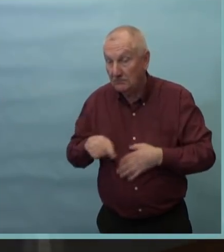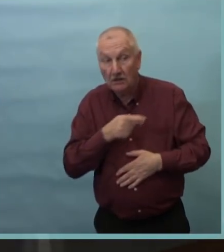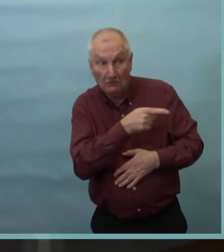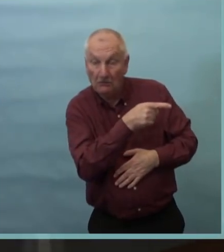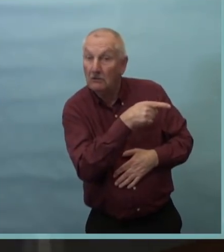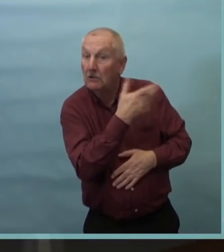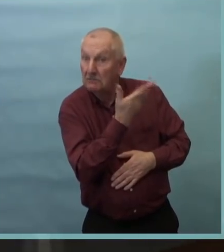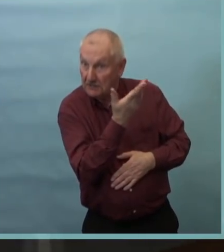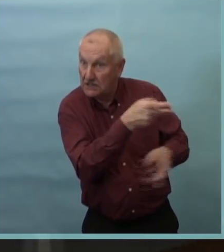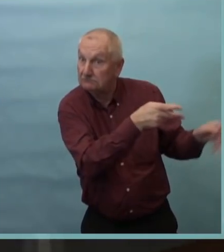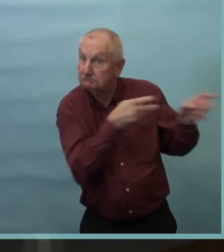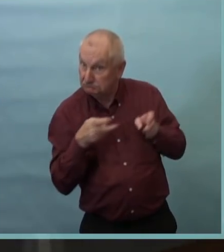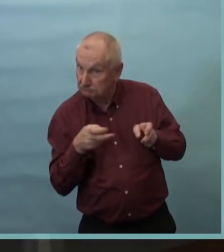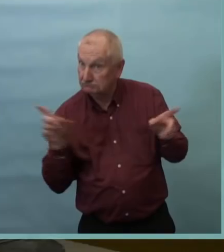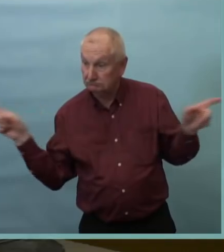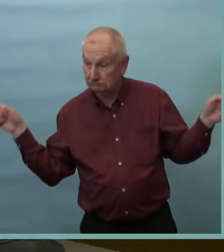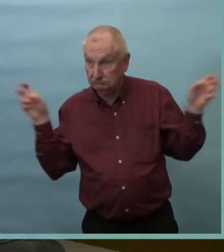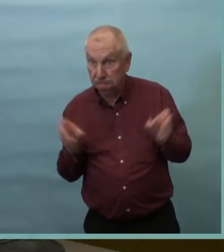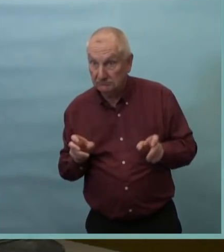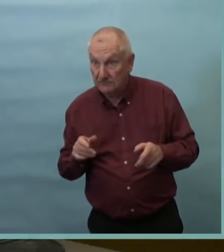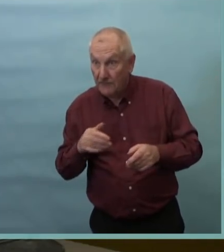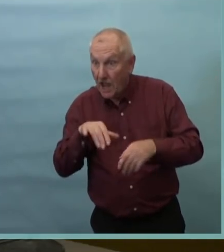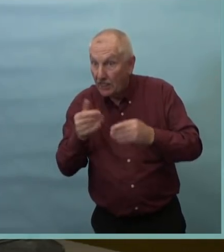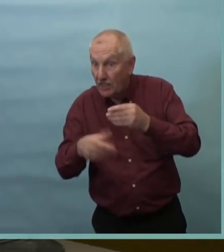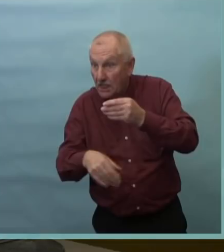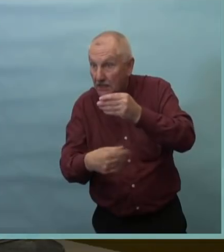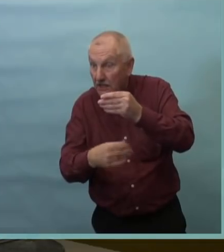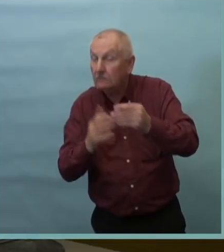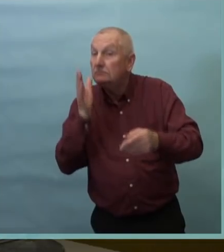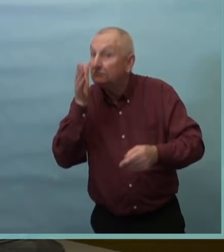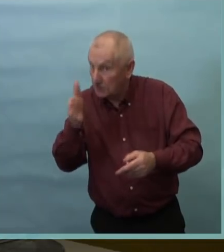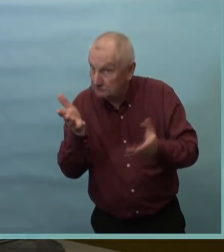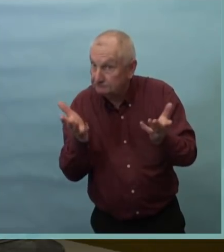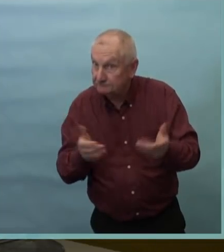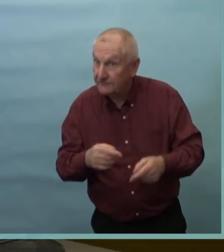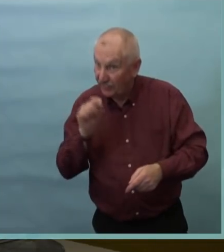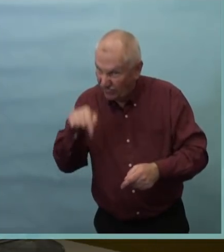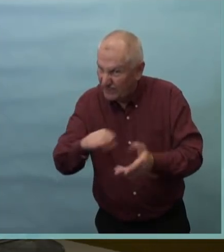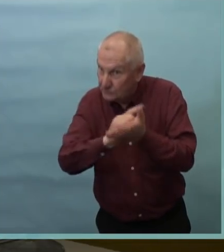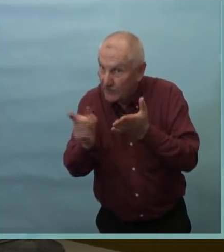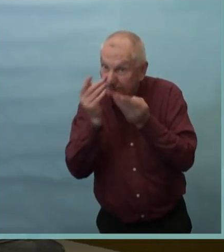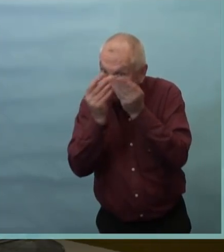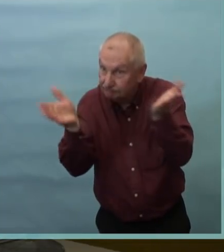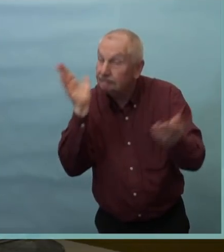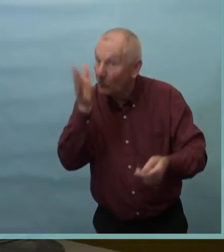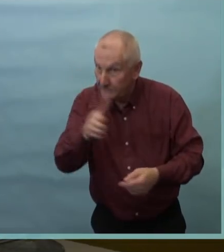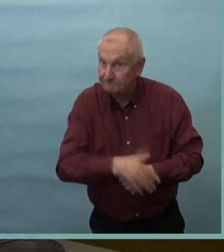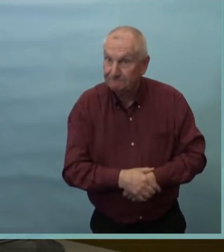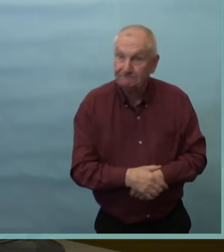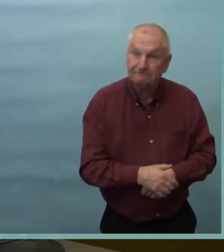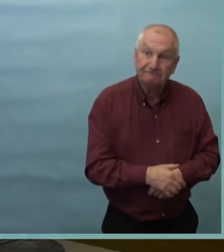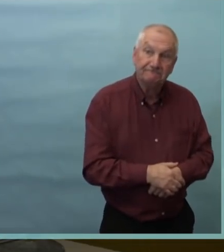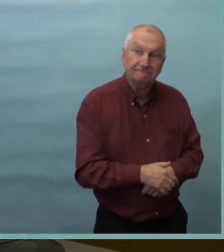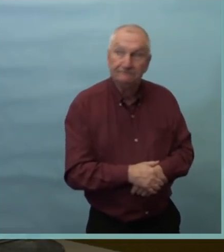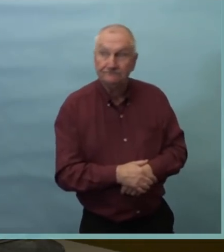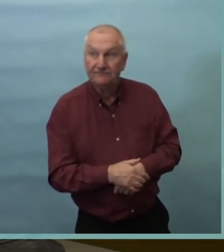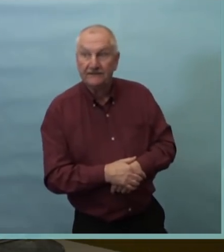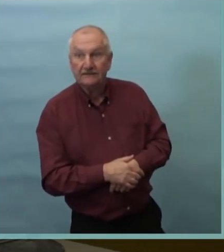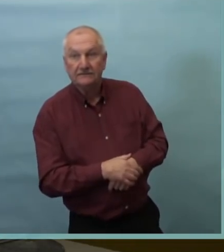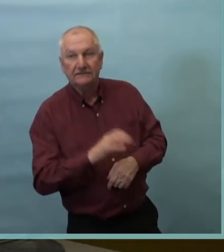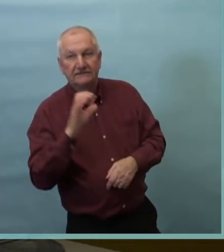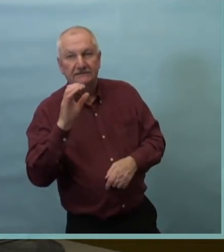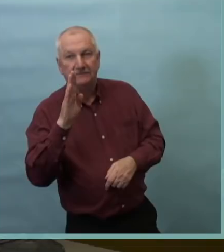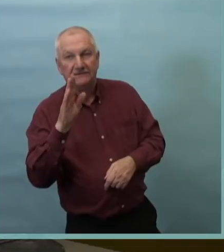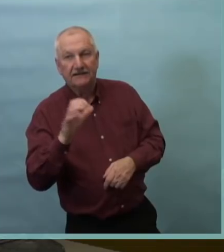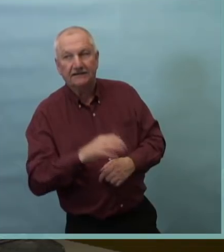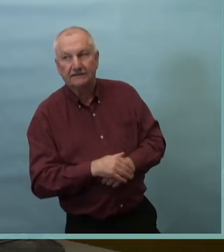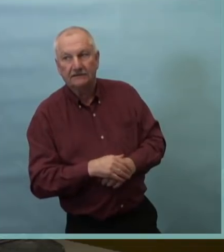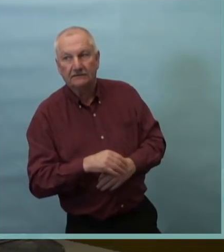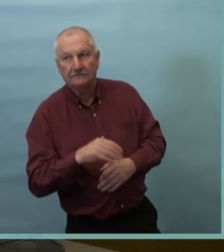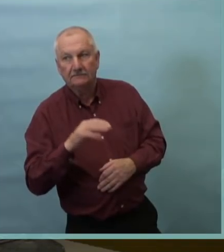this week Canada I have a question about First Nations community